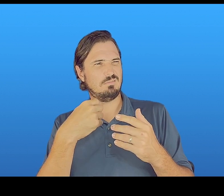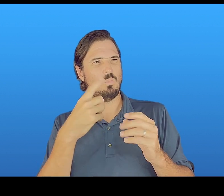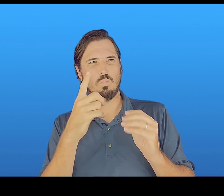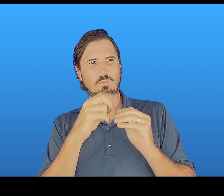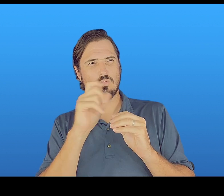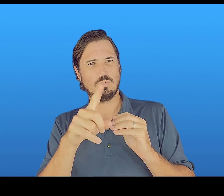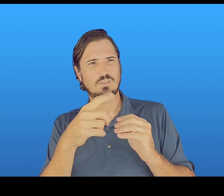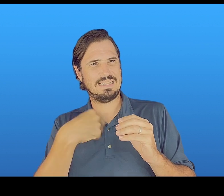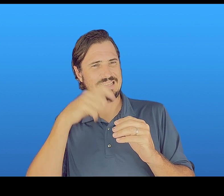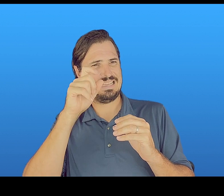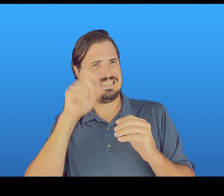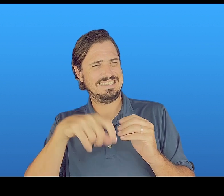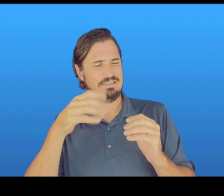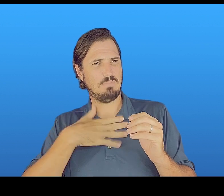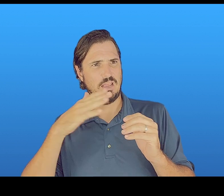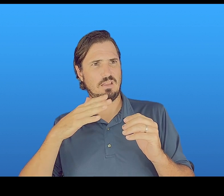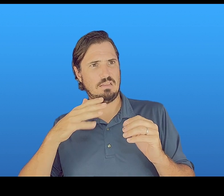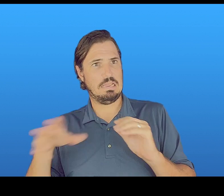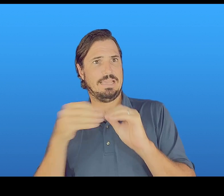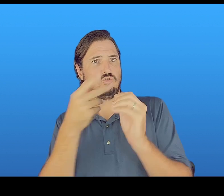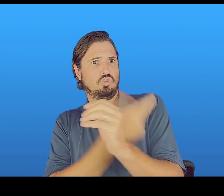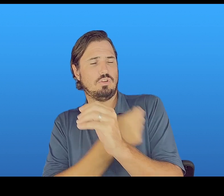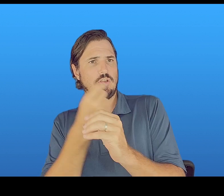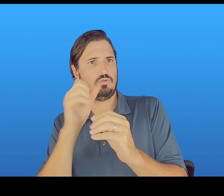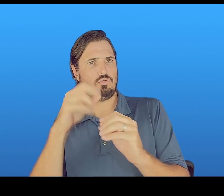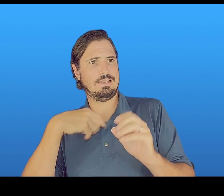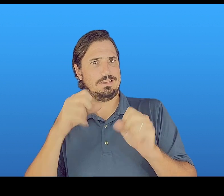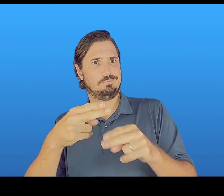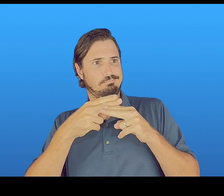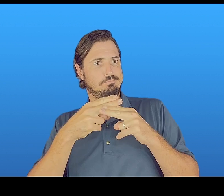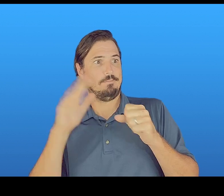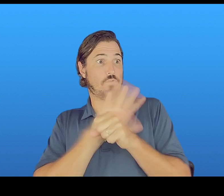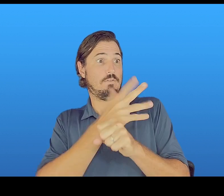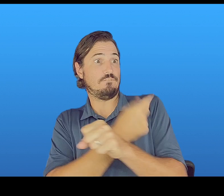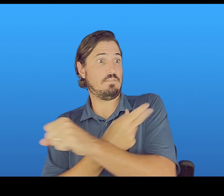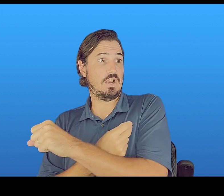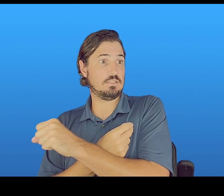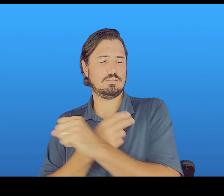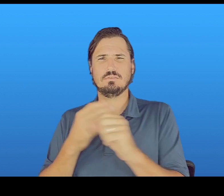I have a follow-up question Dr. B. Do I need my booster dose to be considered fully vaccinated?